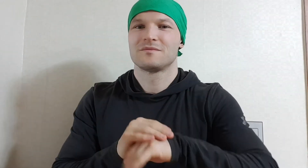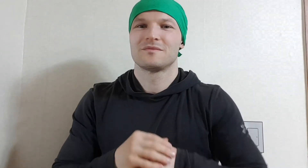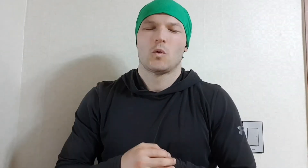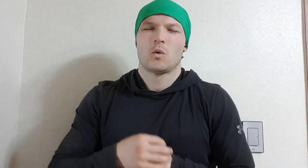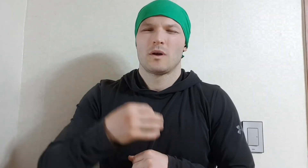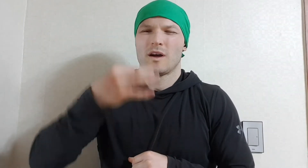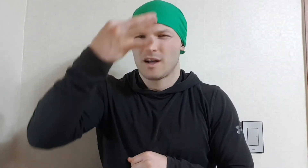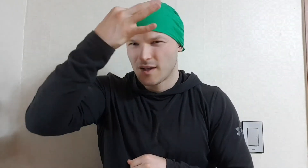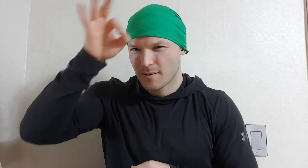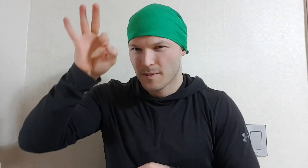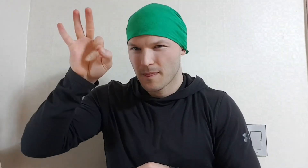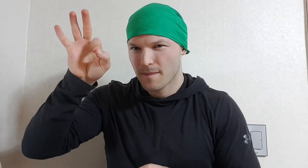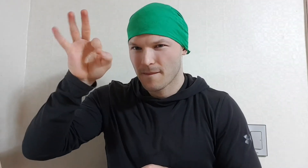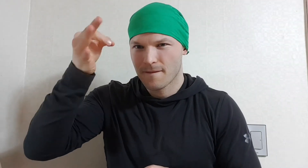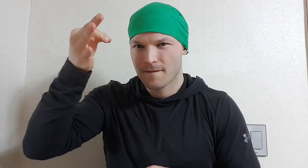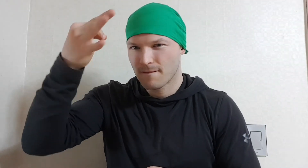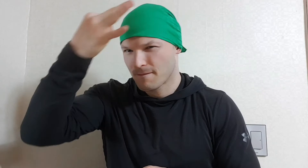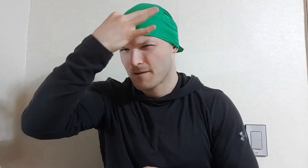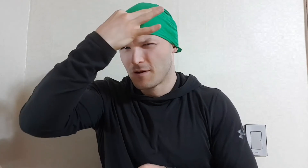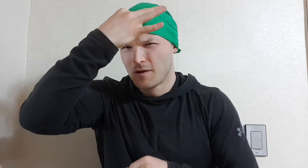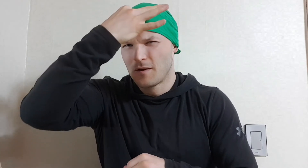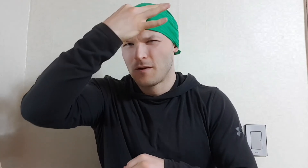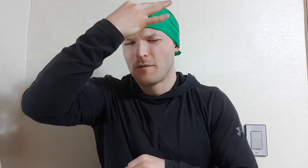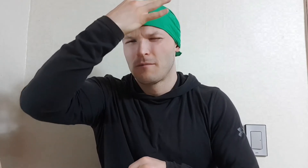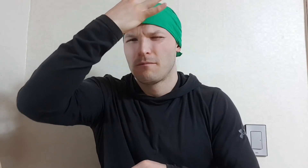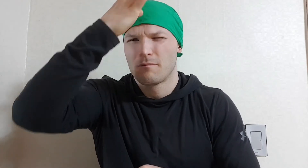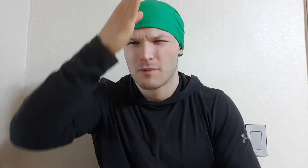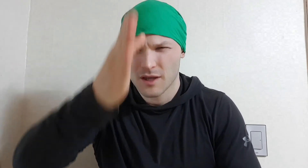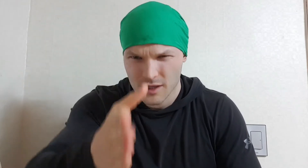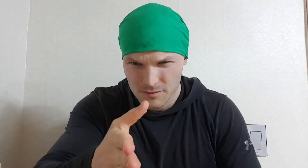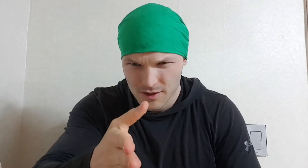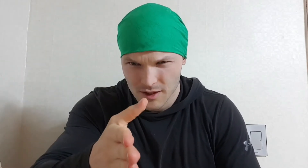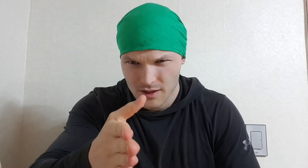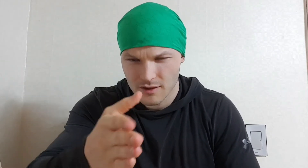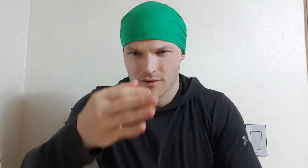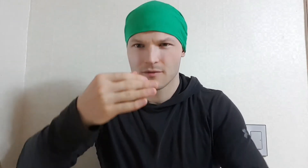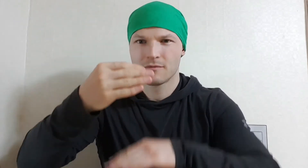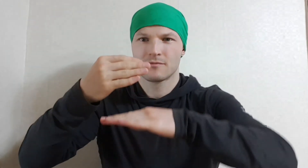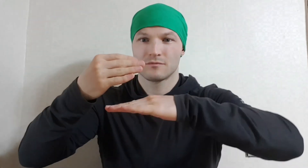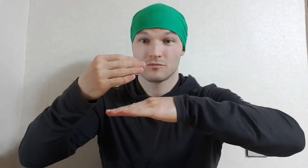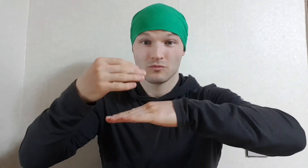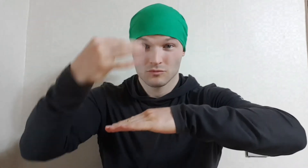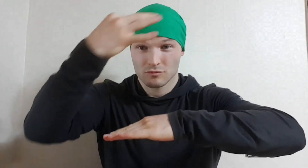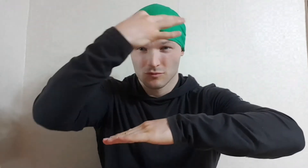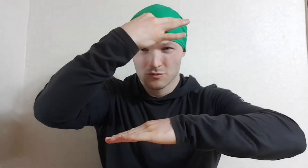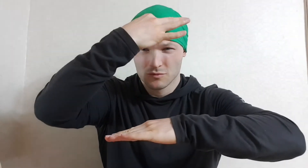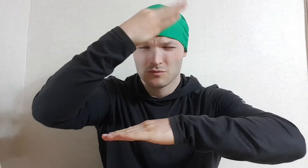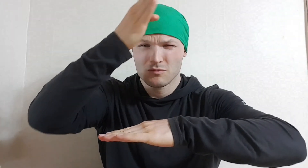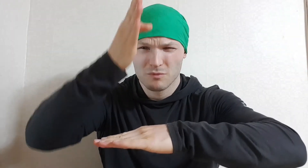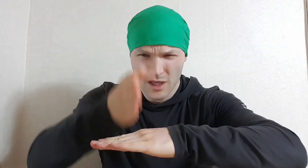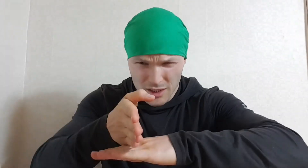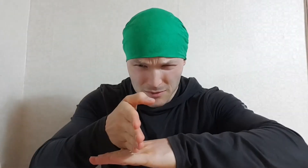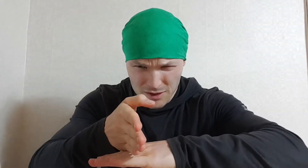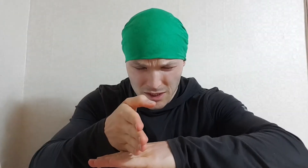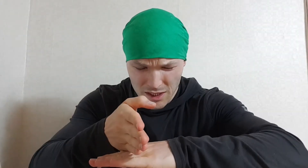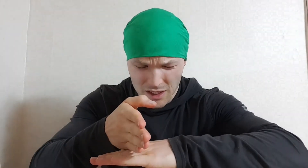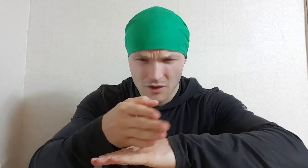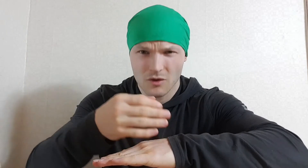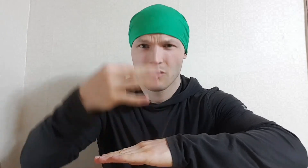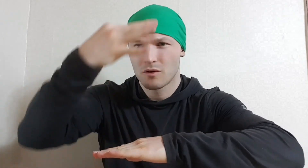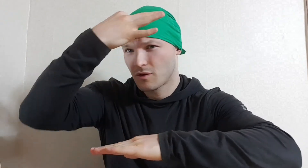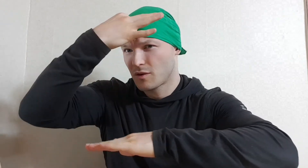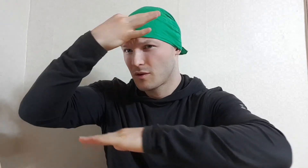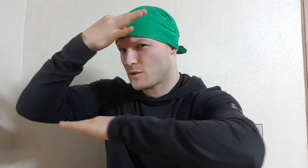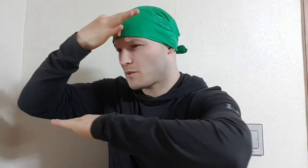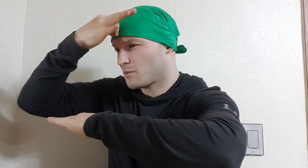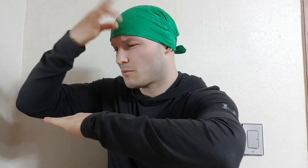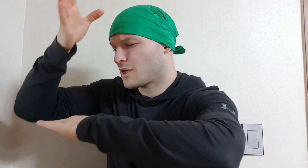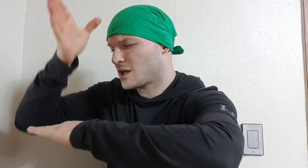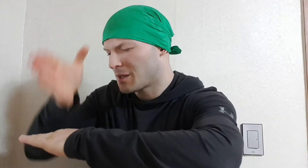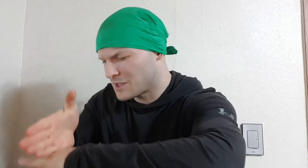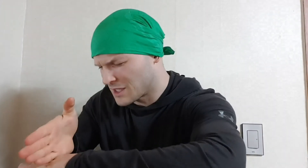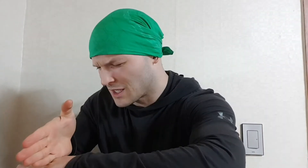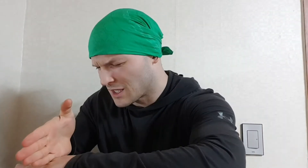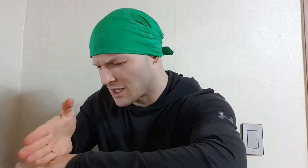Sorry